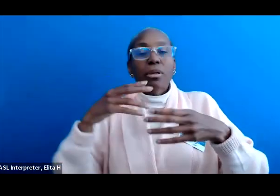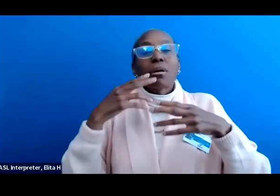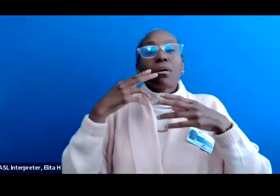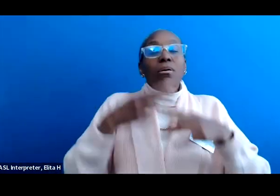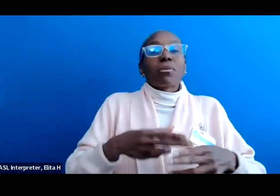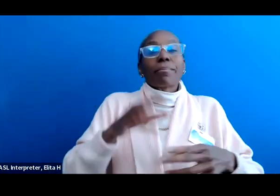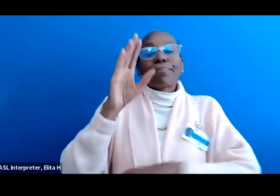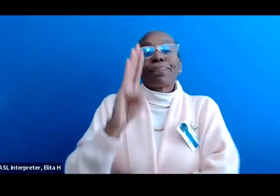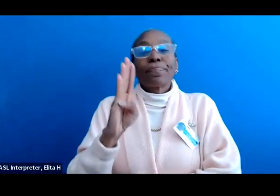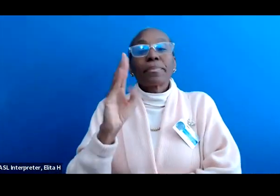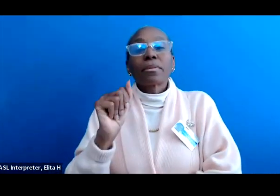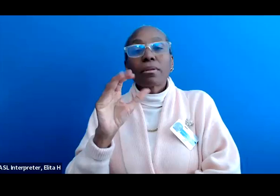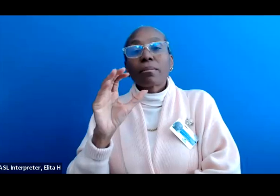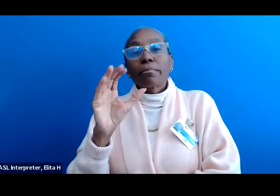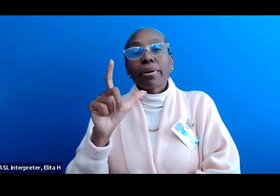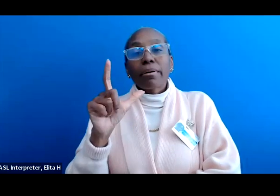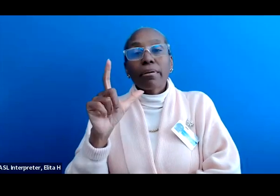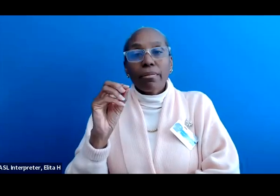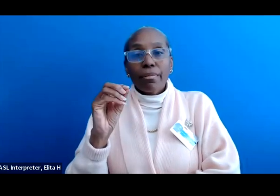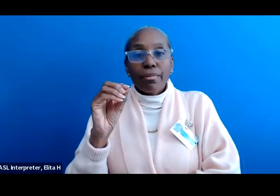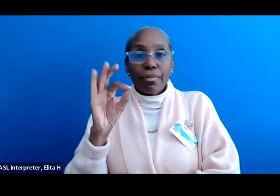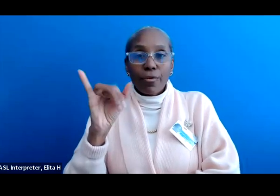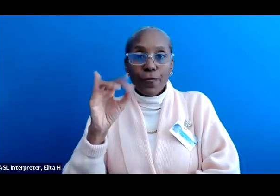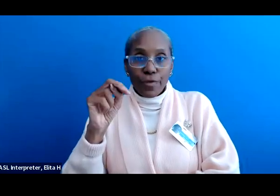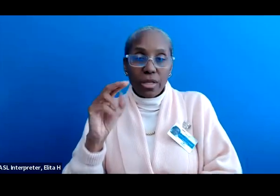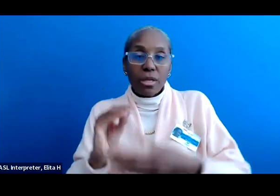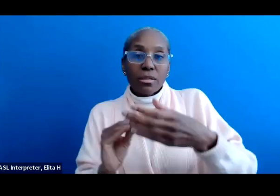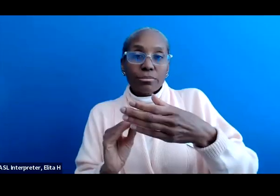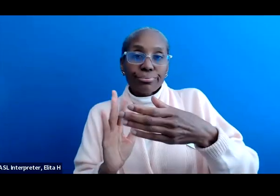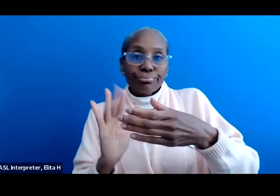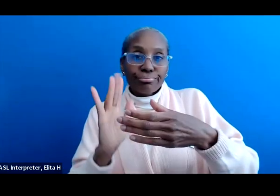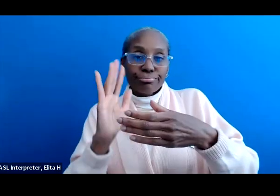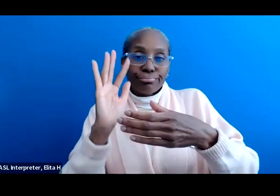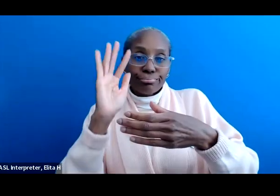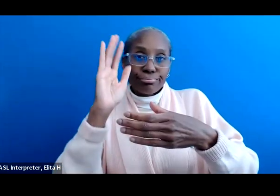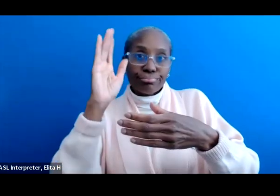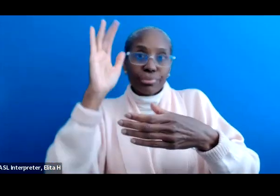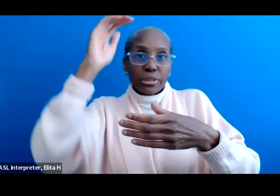your spinal fluid and it bathes that spinal cord so it relaxes.